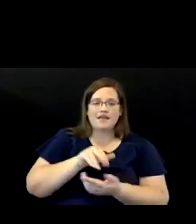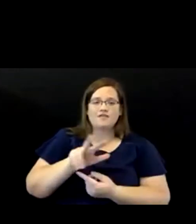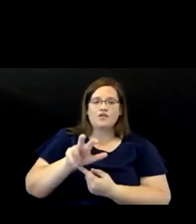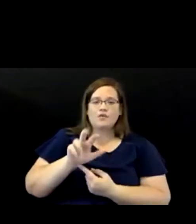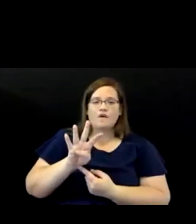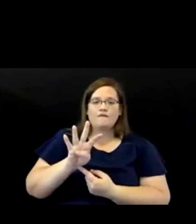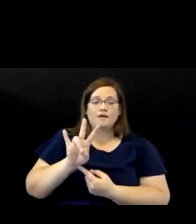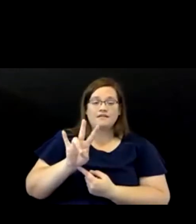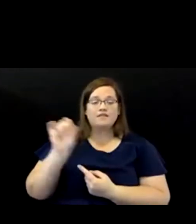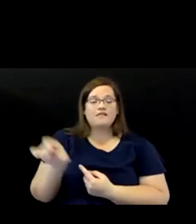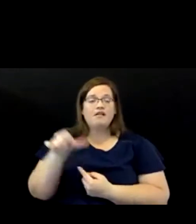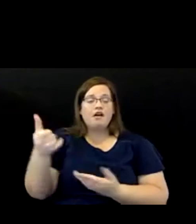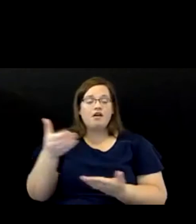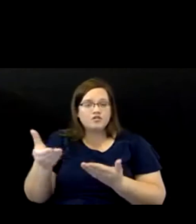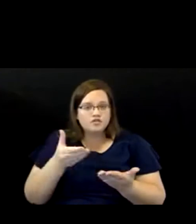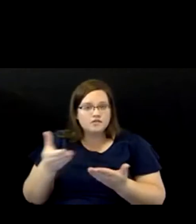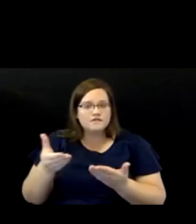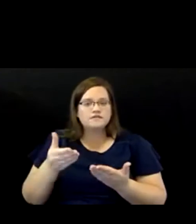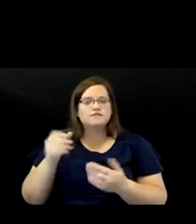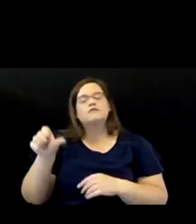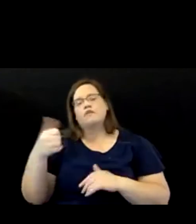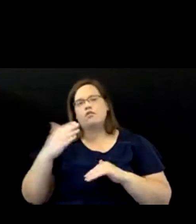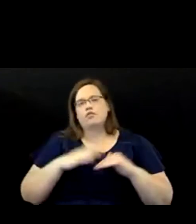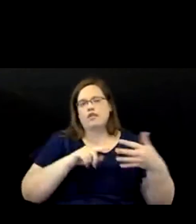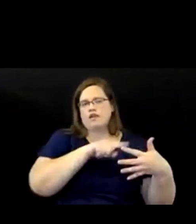other services -- so that's services other than the core services. And